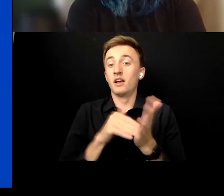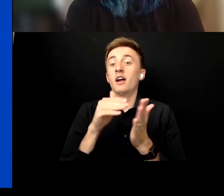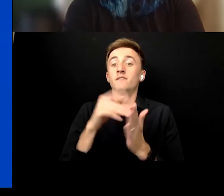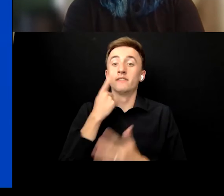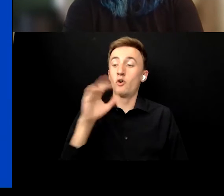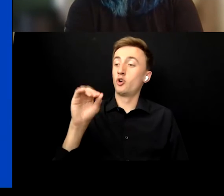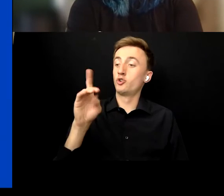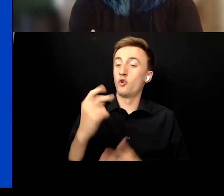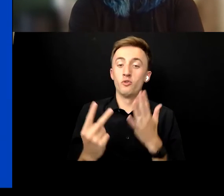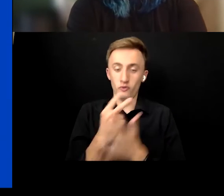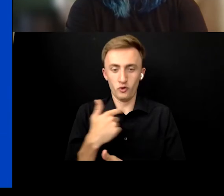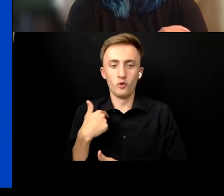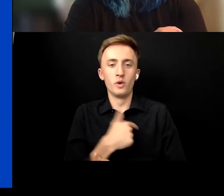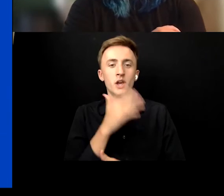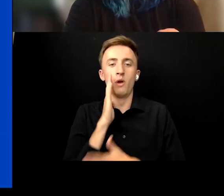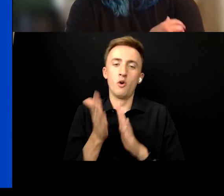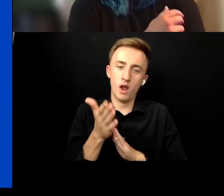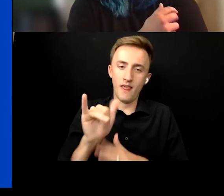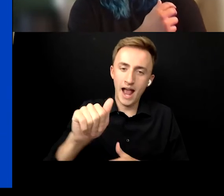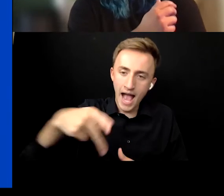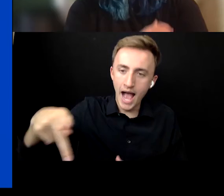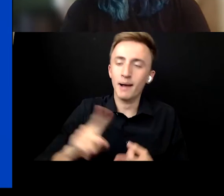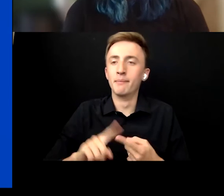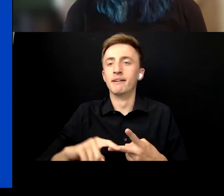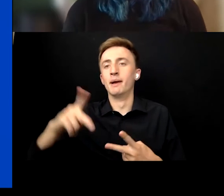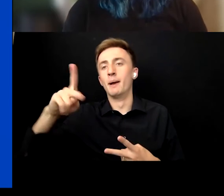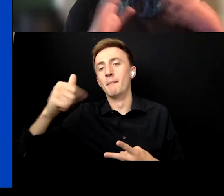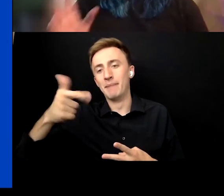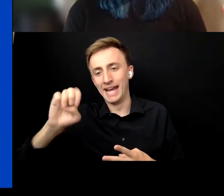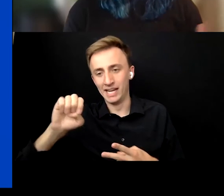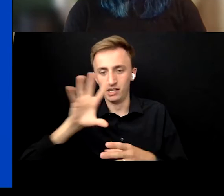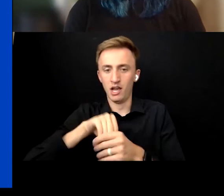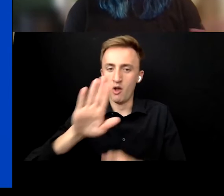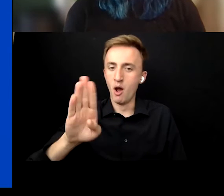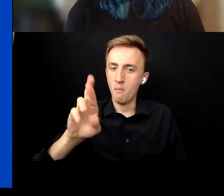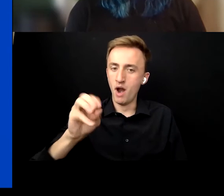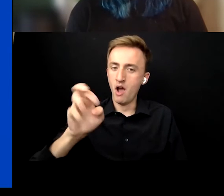to the app or the page in your browser as part of that dude double check the layout is correct and